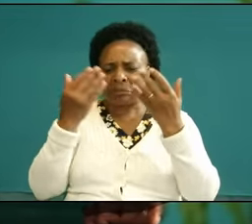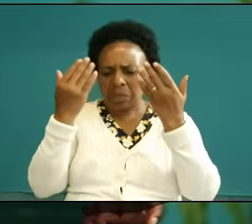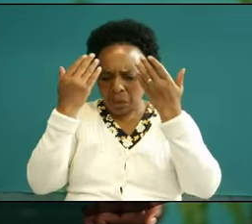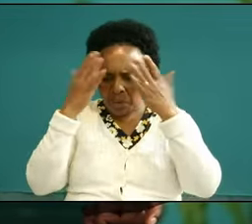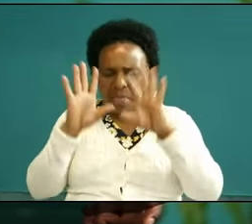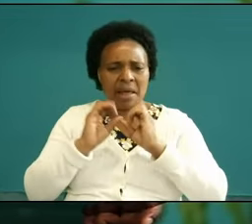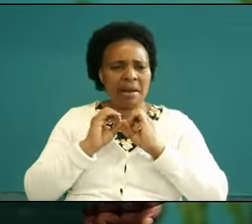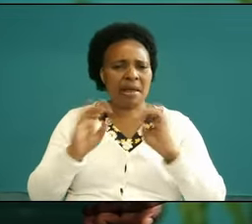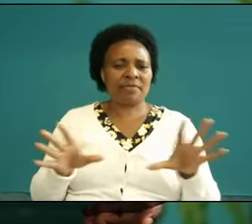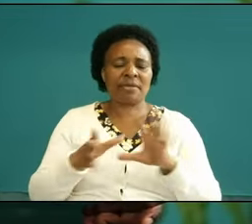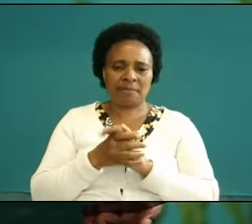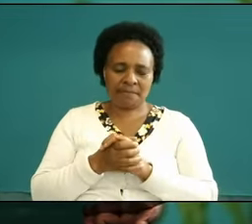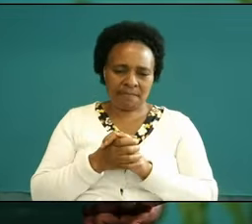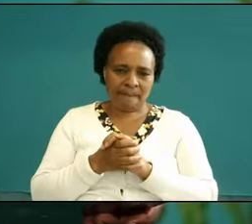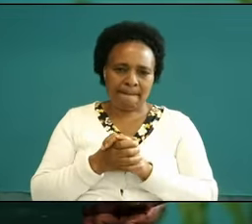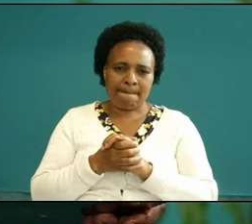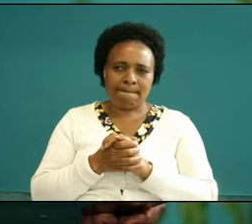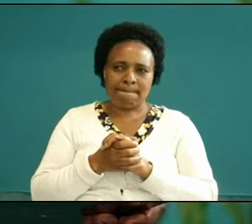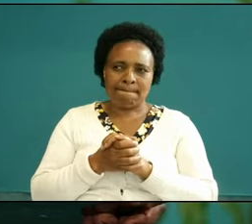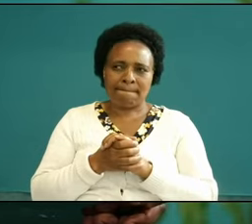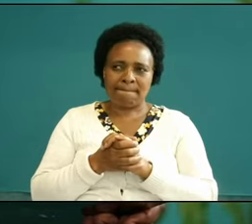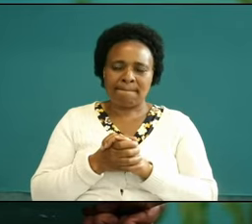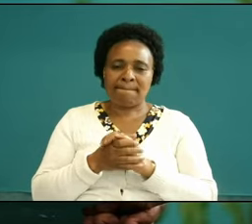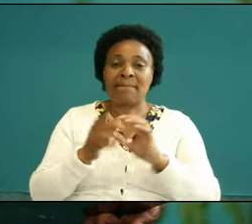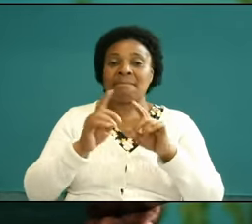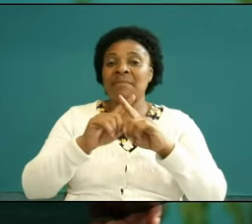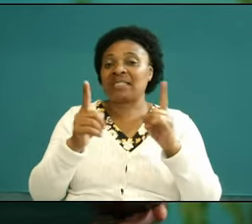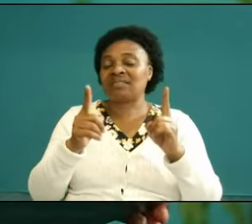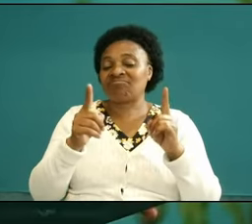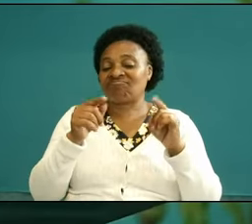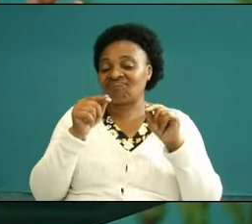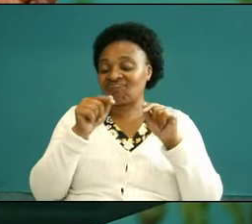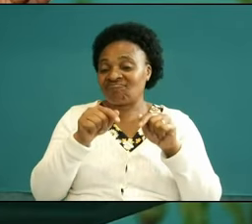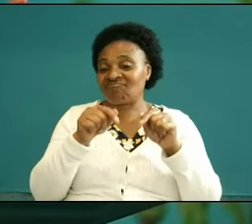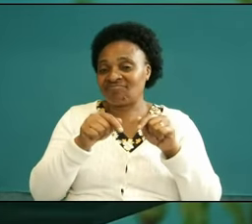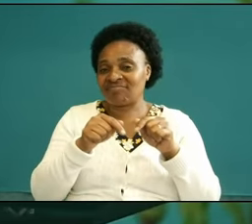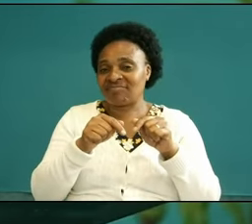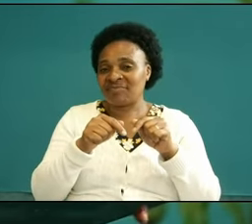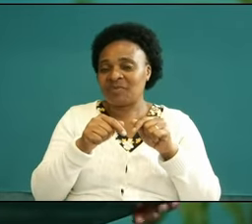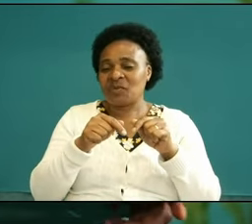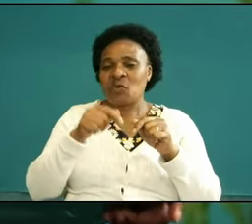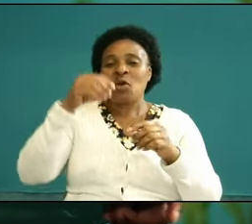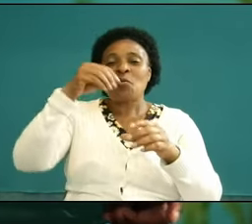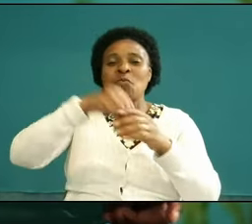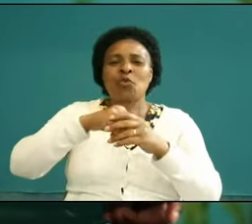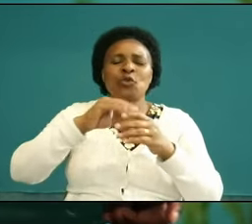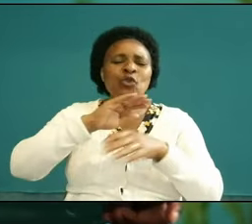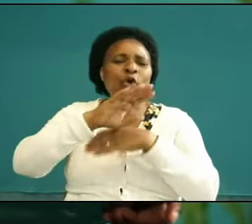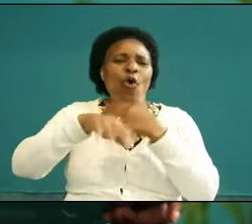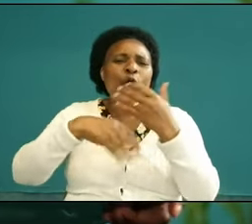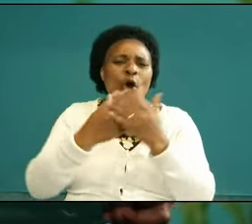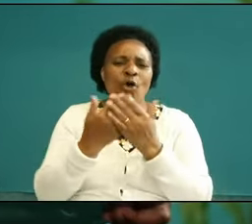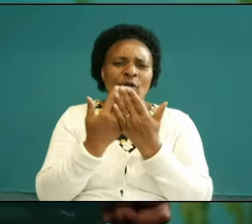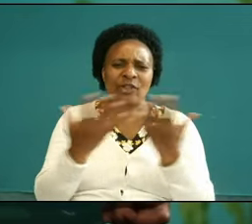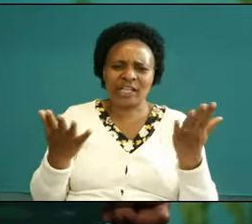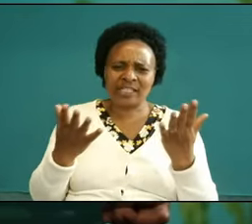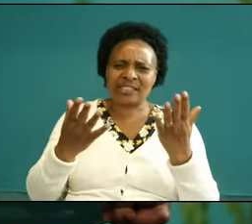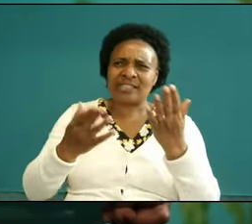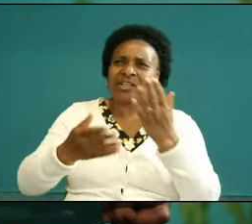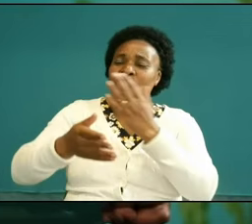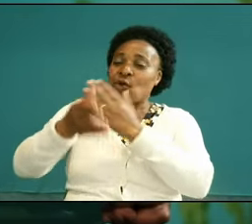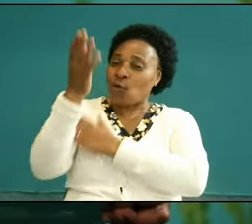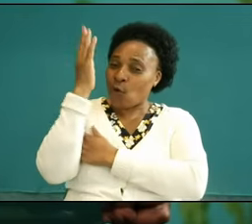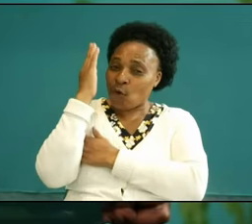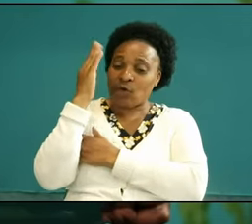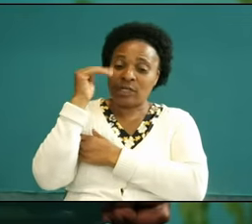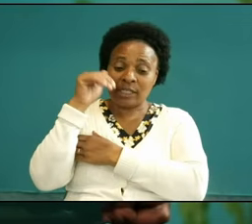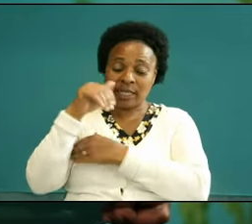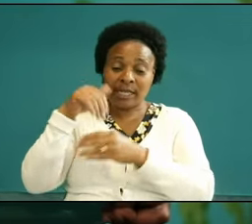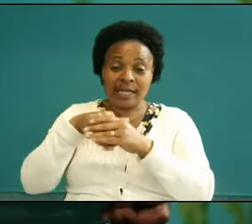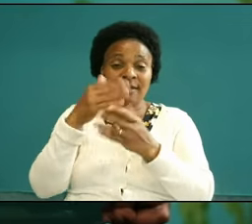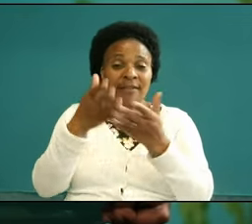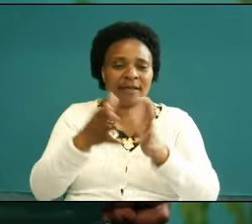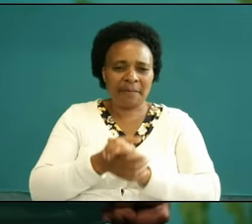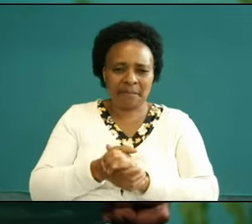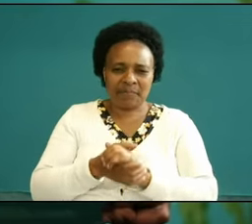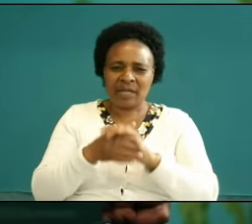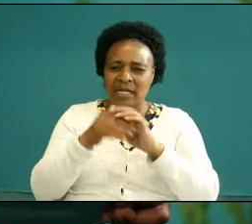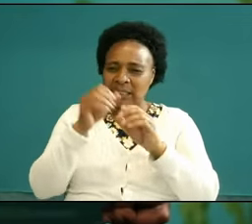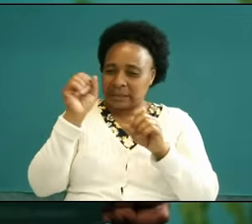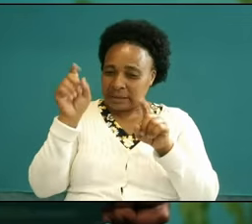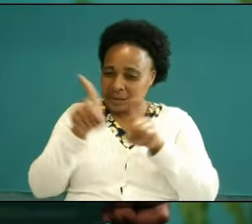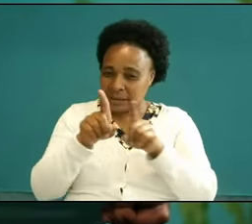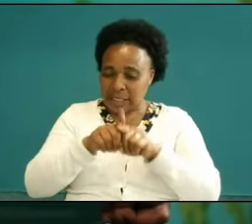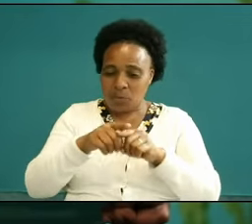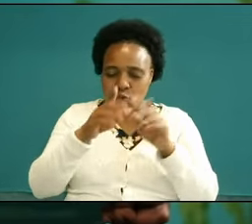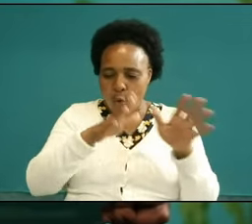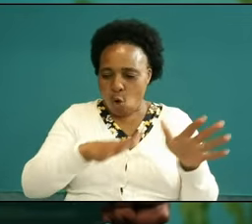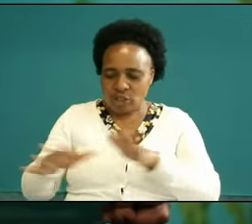toilet but just as we put our thought and stay them in the Lord just like the ocean storms